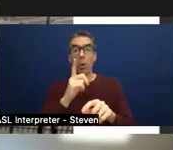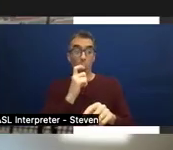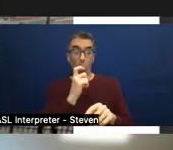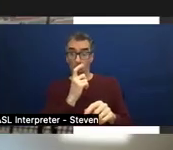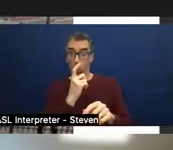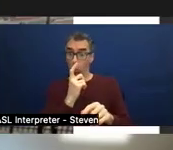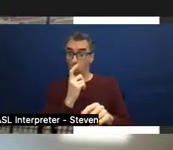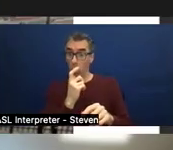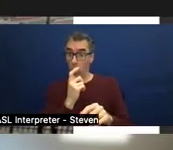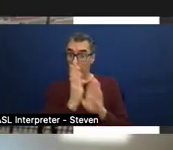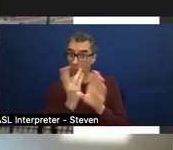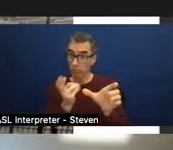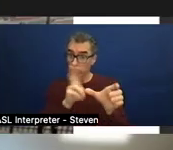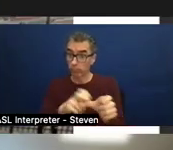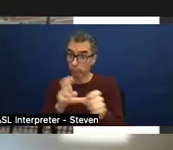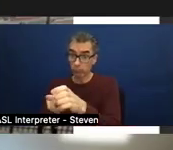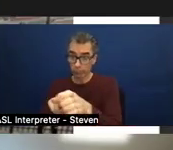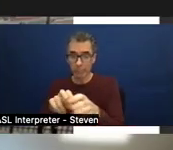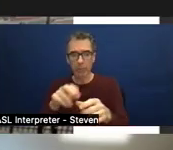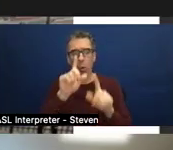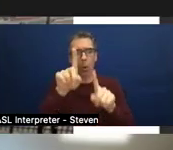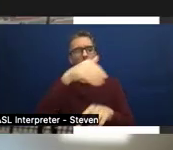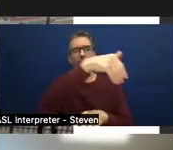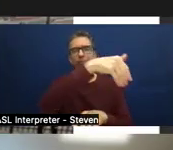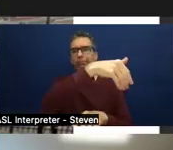and then hopefully building on that ridership going forward.